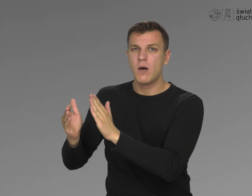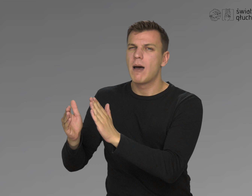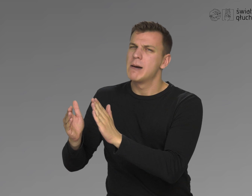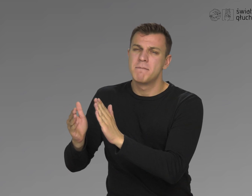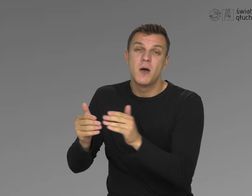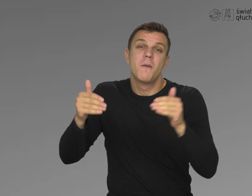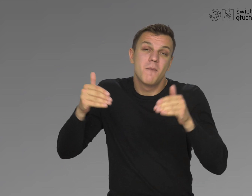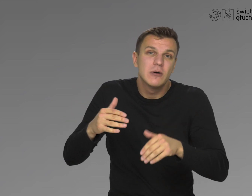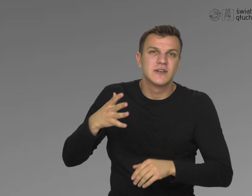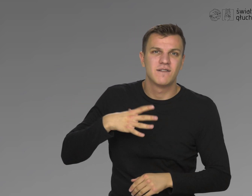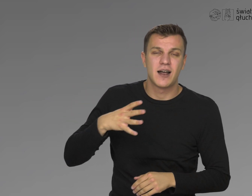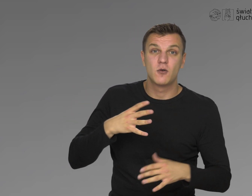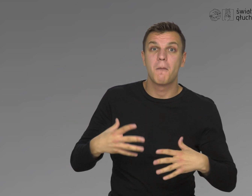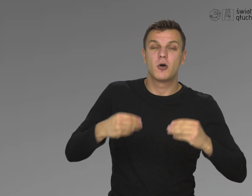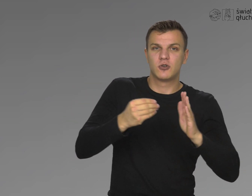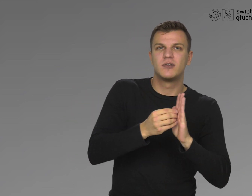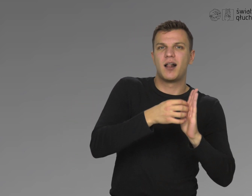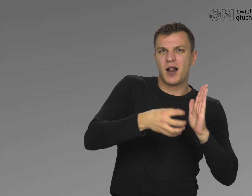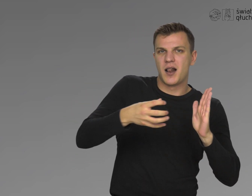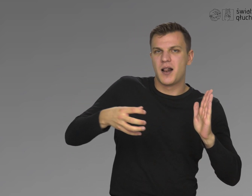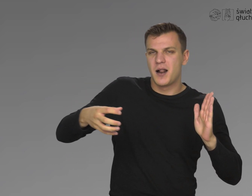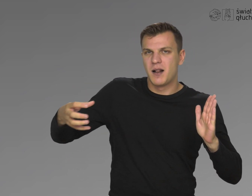It’s worth signing the full name first,